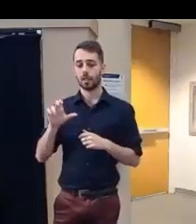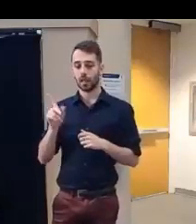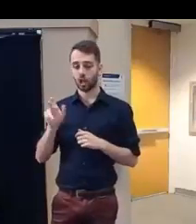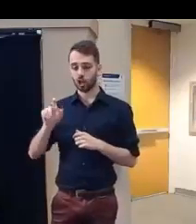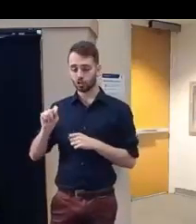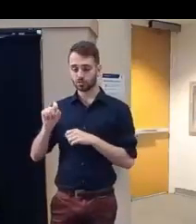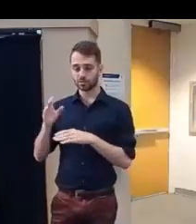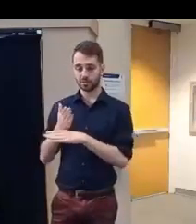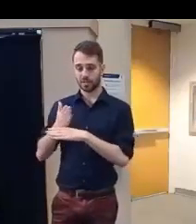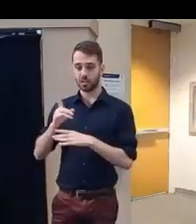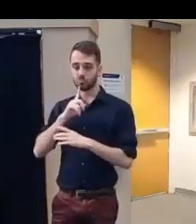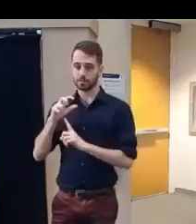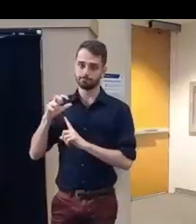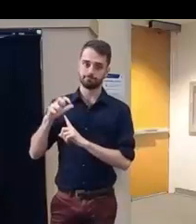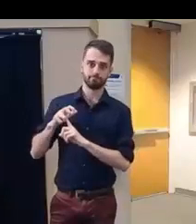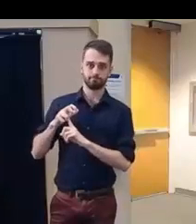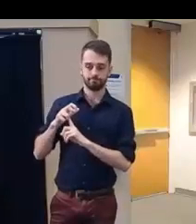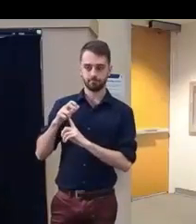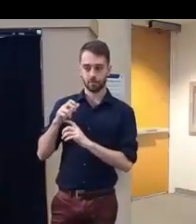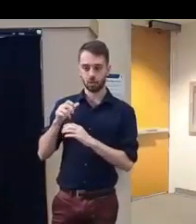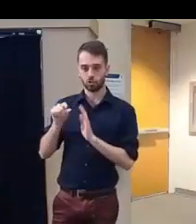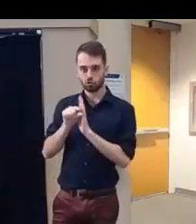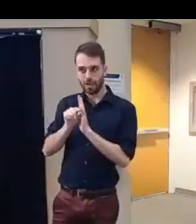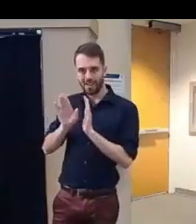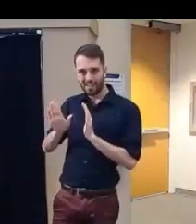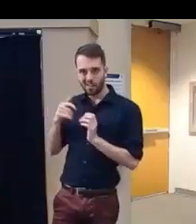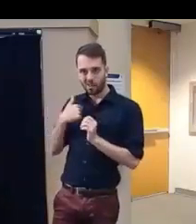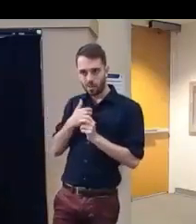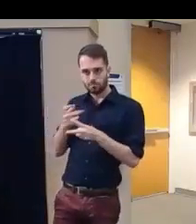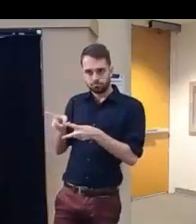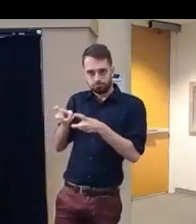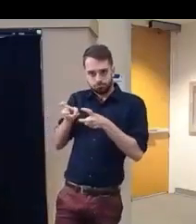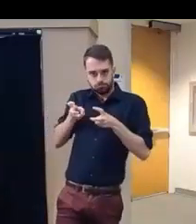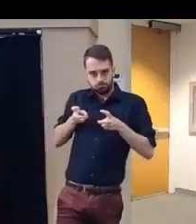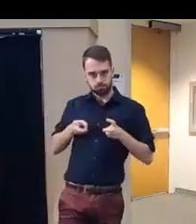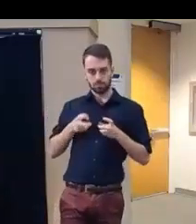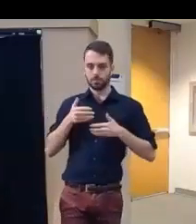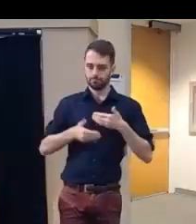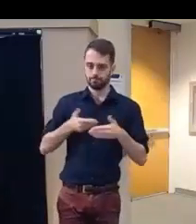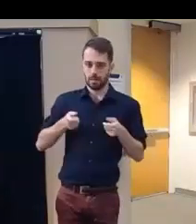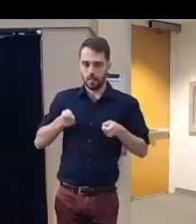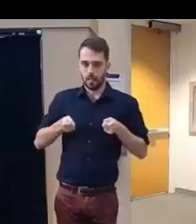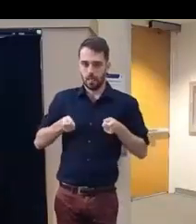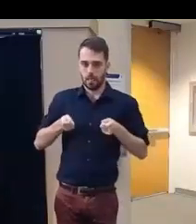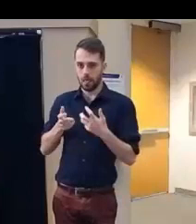um so so we changed to that form a couple years ago and we're really looking to kind of harness